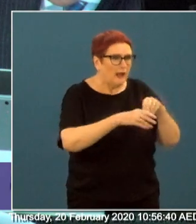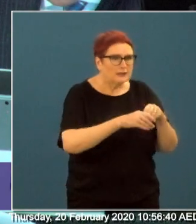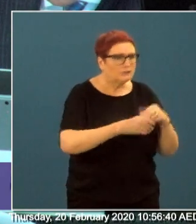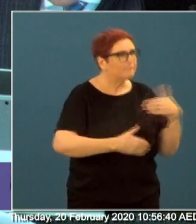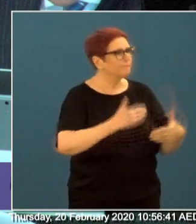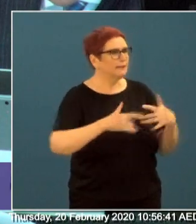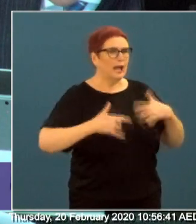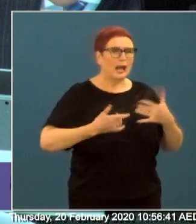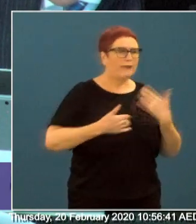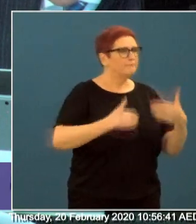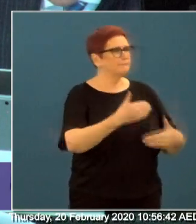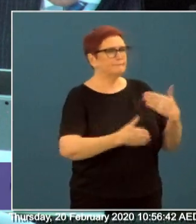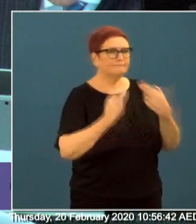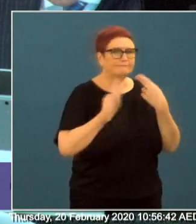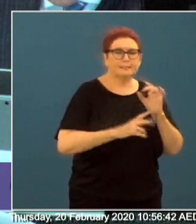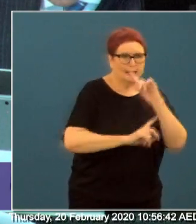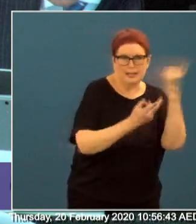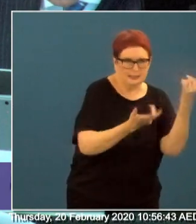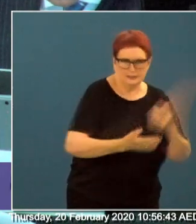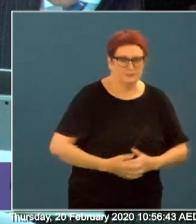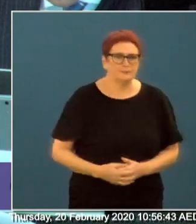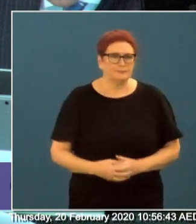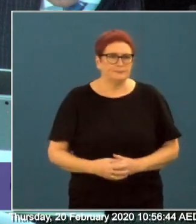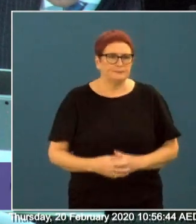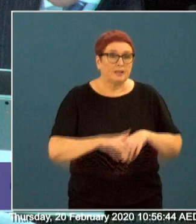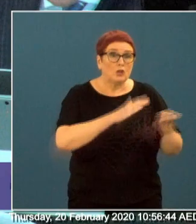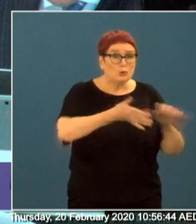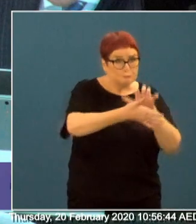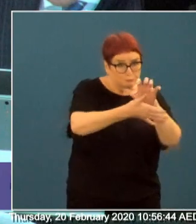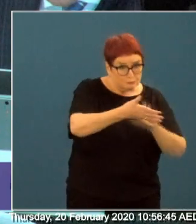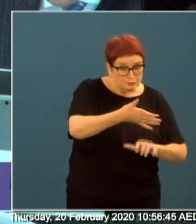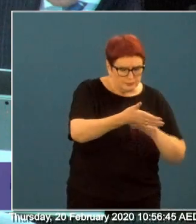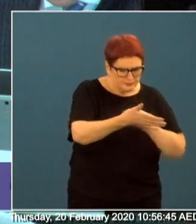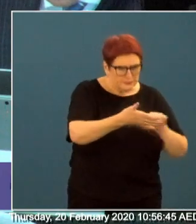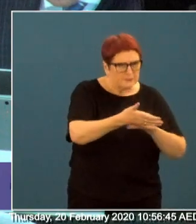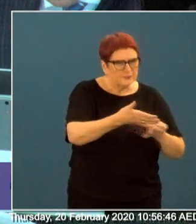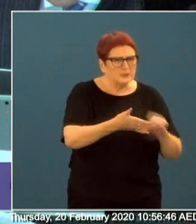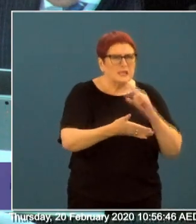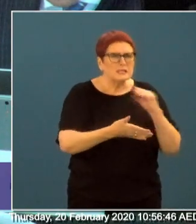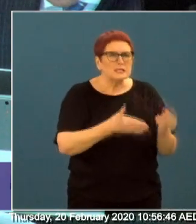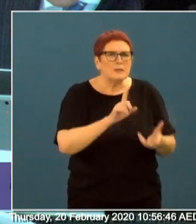That's correct. So you say in paragraph 23 that from some data in 2015,